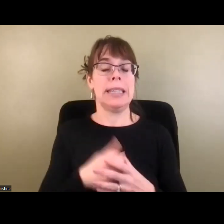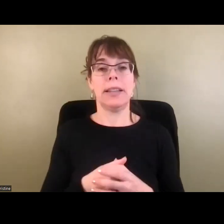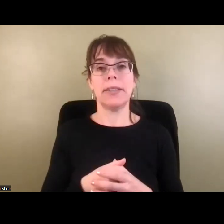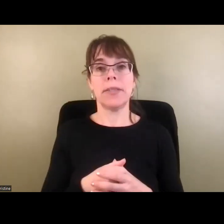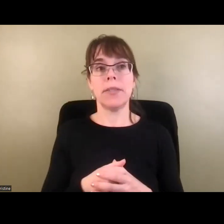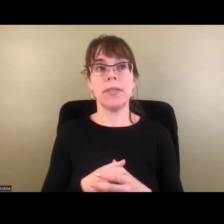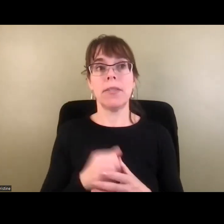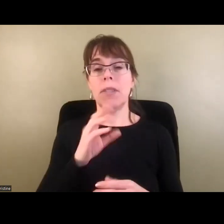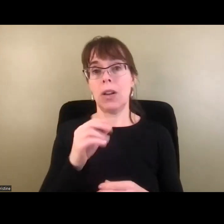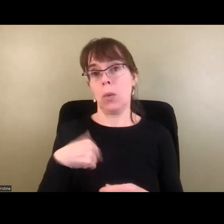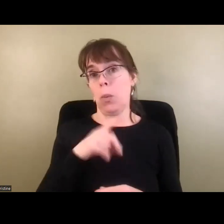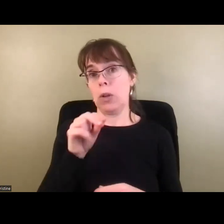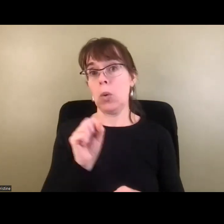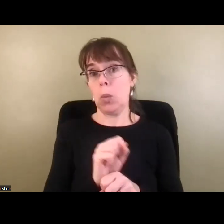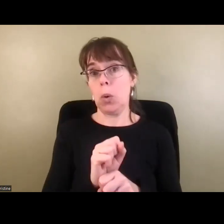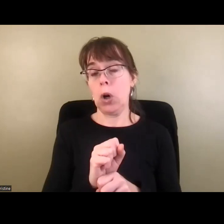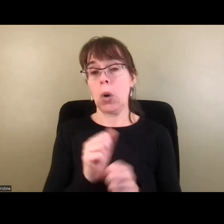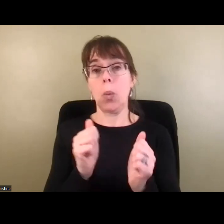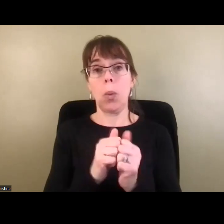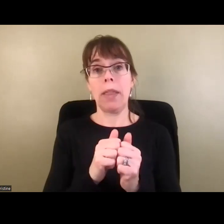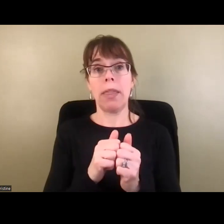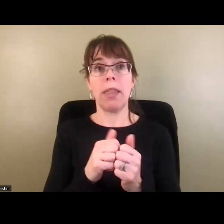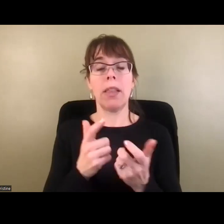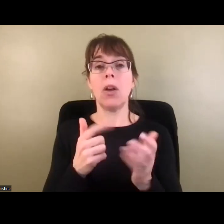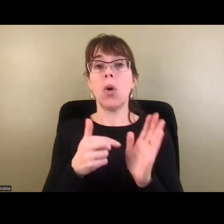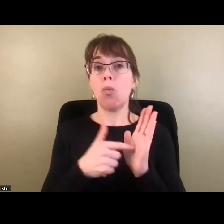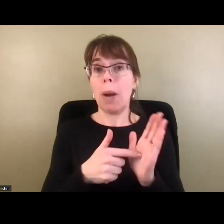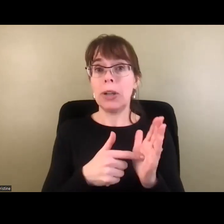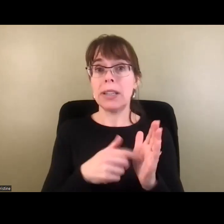We do work closely with, you know, representative DeGette, who is the